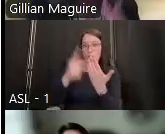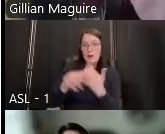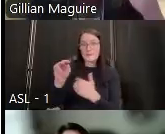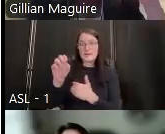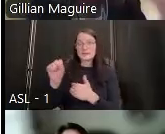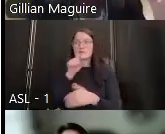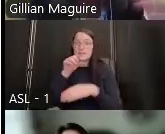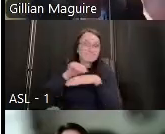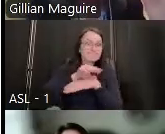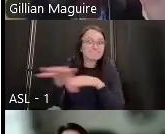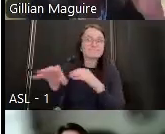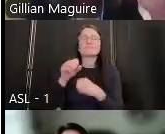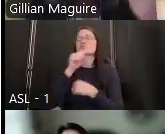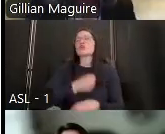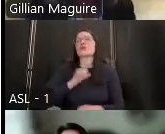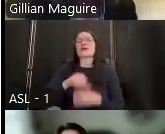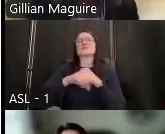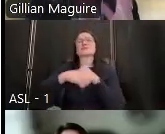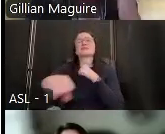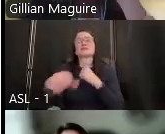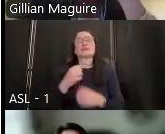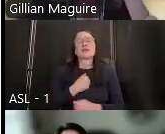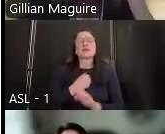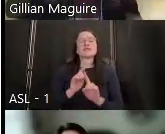Sorry that was very long and blah blah blah. Apologies but that's that's the answer to the